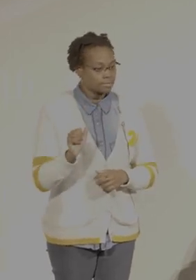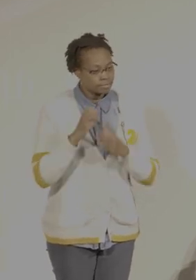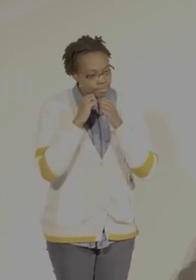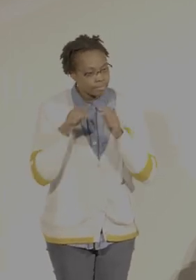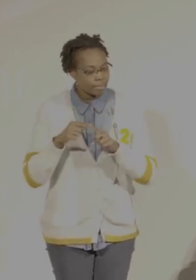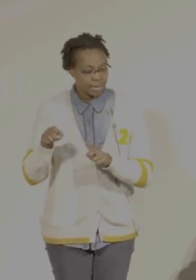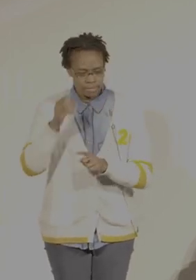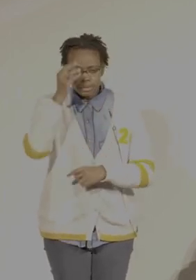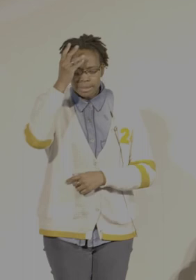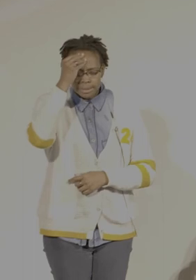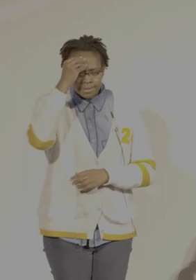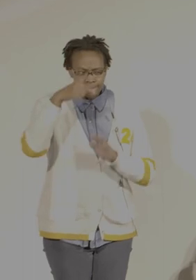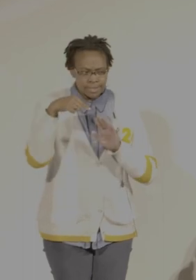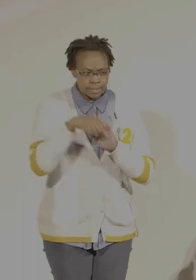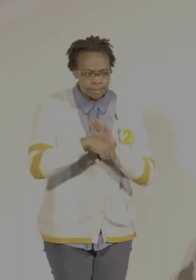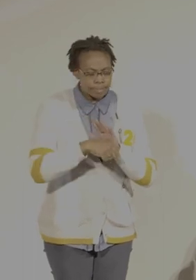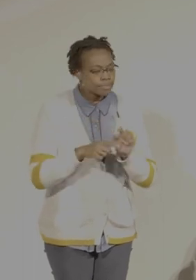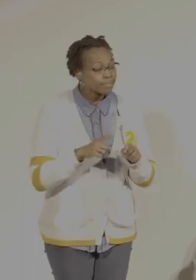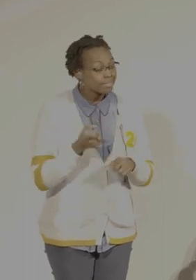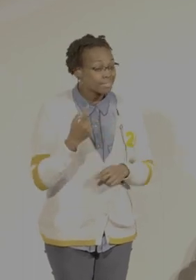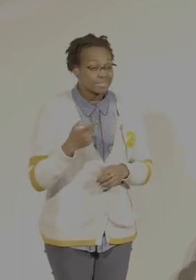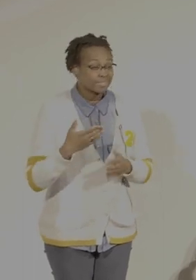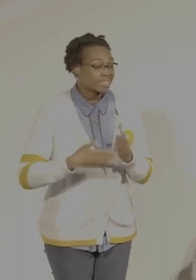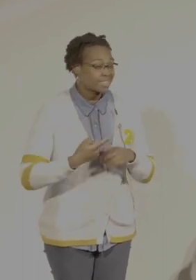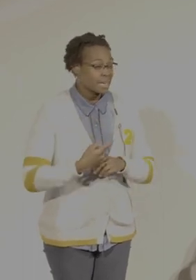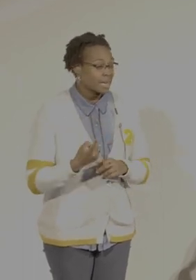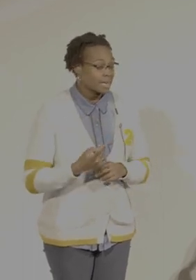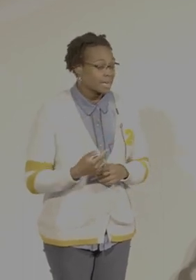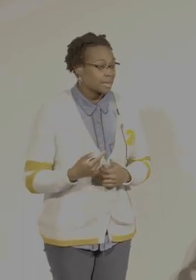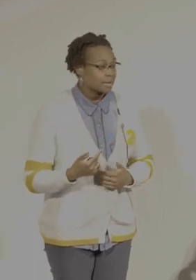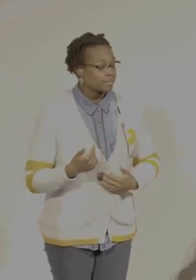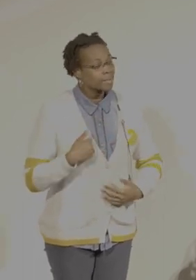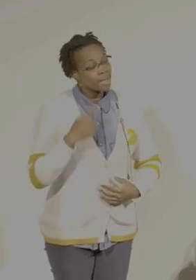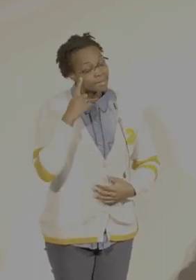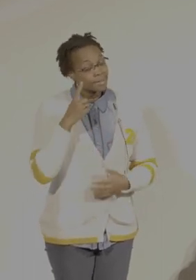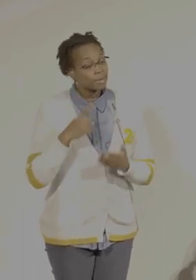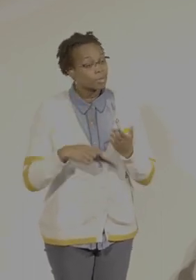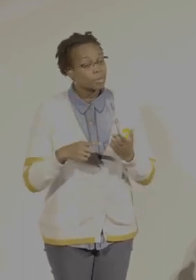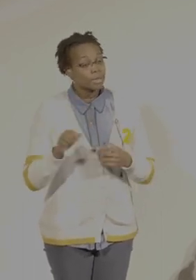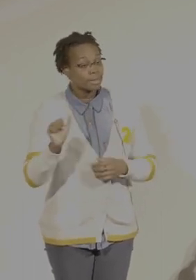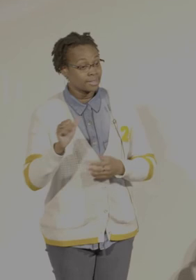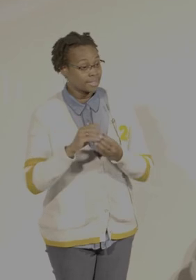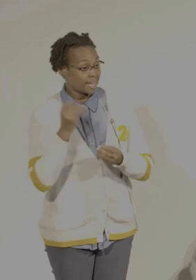has thought a lot about. And at the end of the day, I would... I think what Alexei would say if he were here